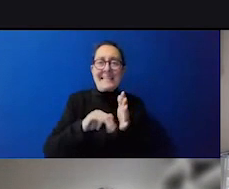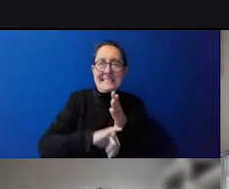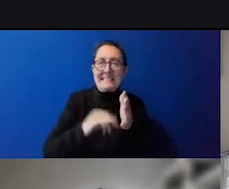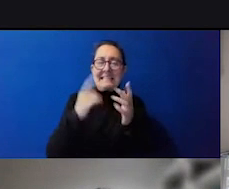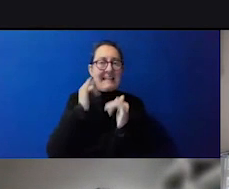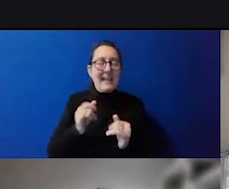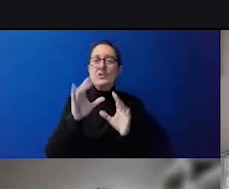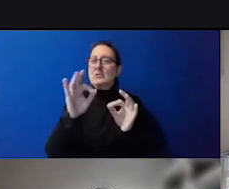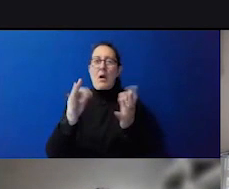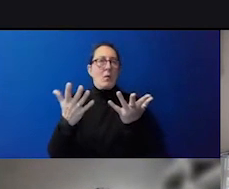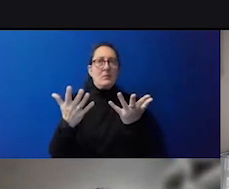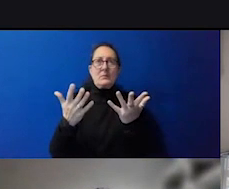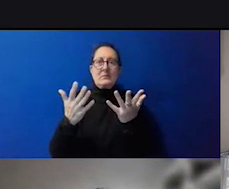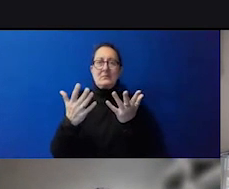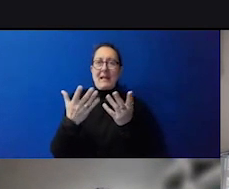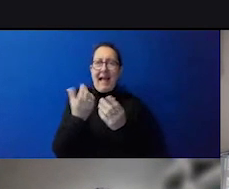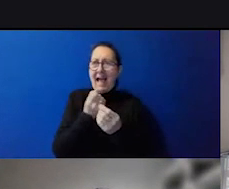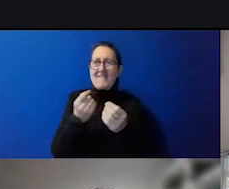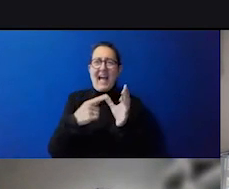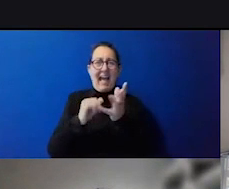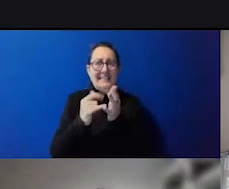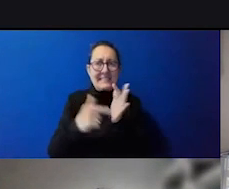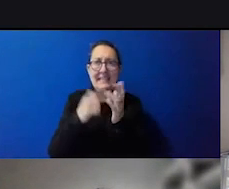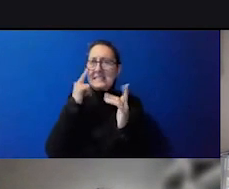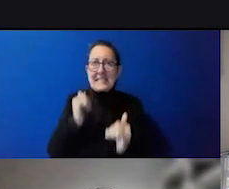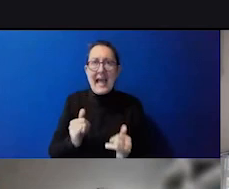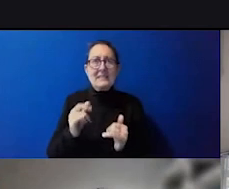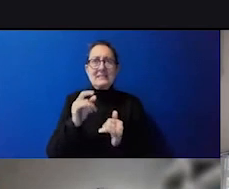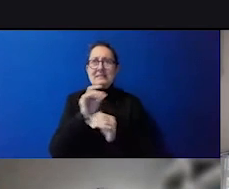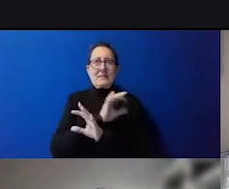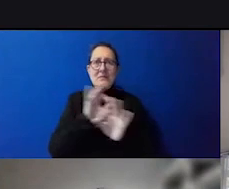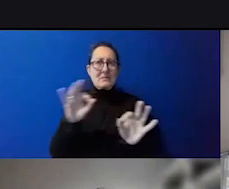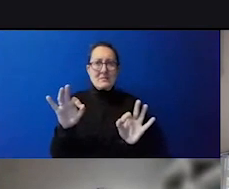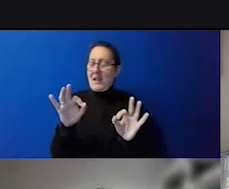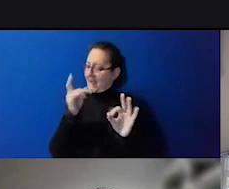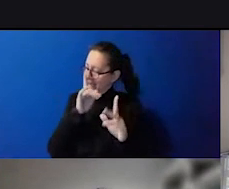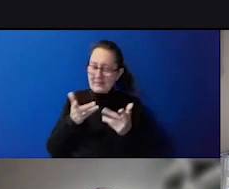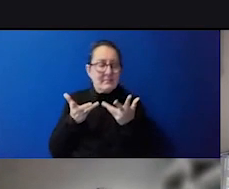need help um they need a voice and so that they can get help from a legal aid children's legal